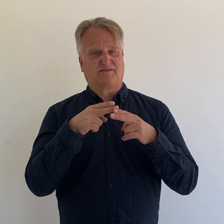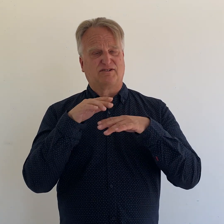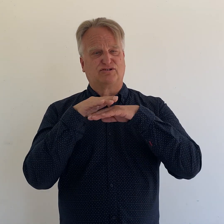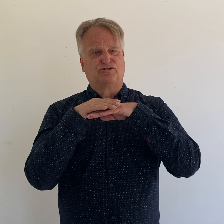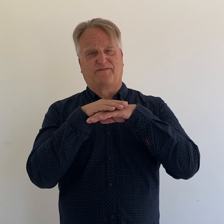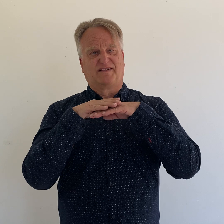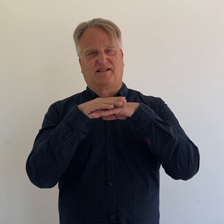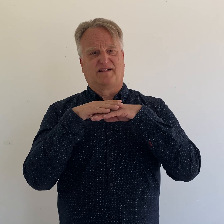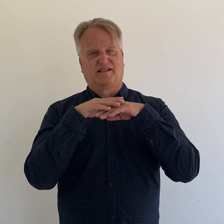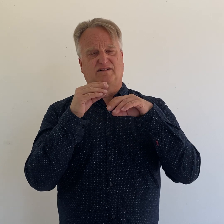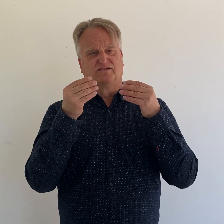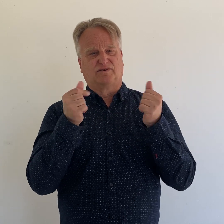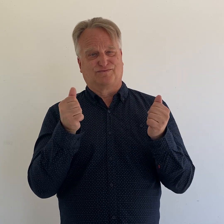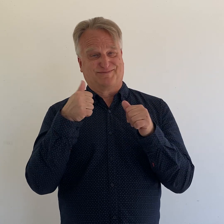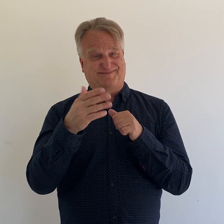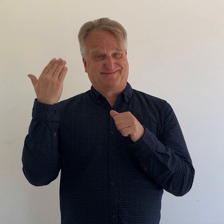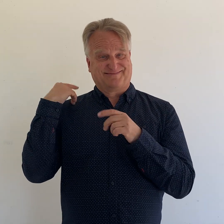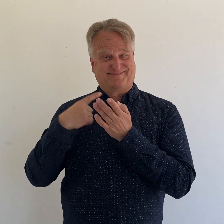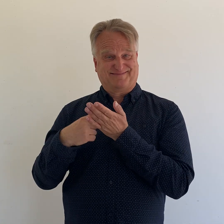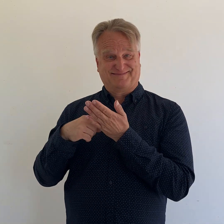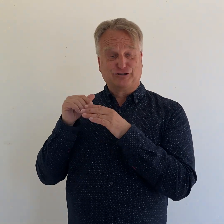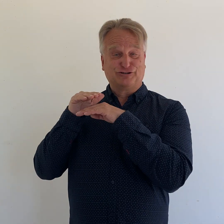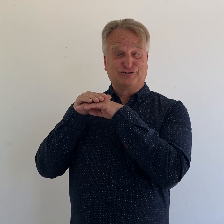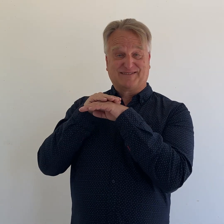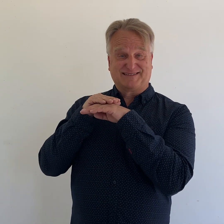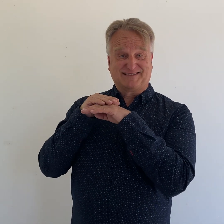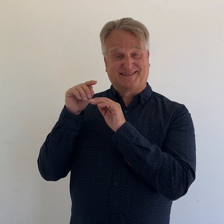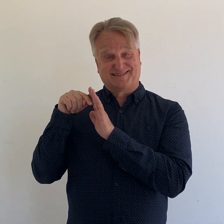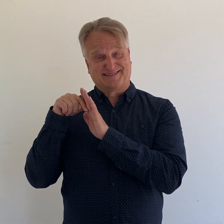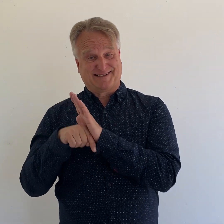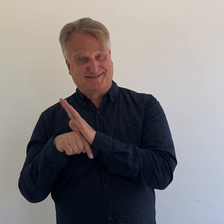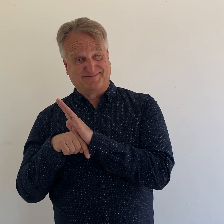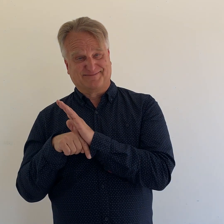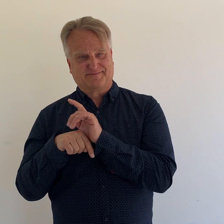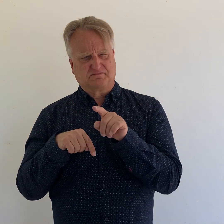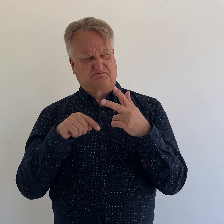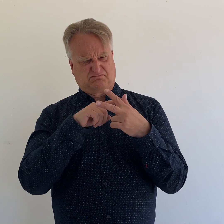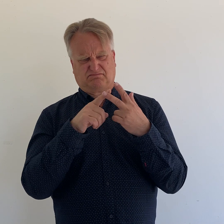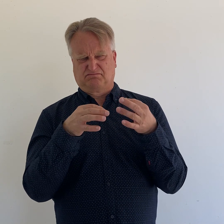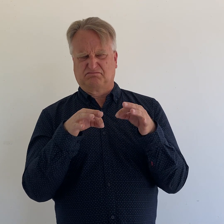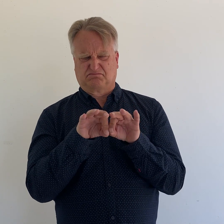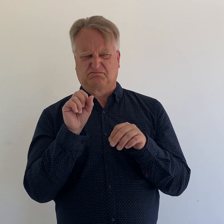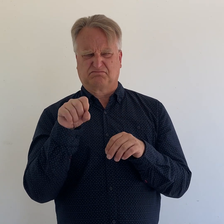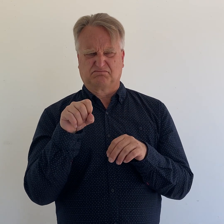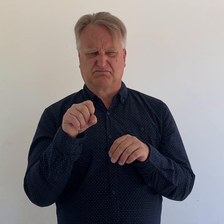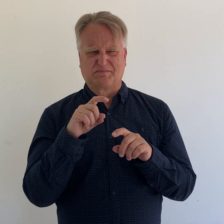To review, all cultures can be analyzed based on surface and deep elements. As important as these “surface” markers are,